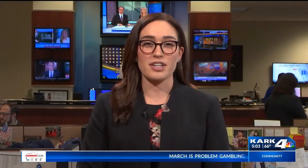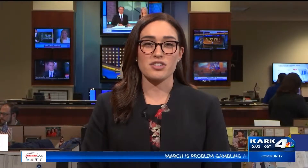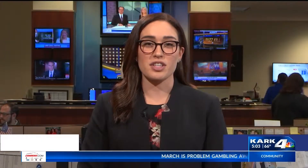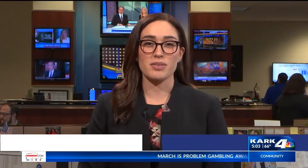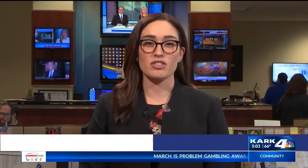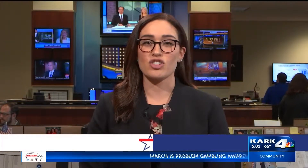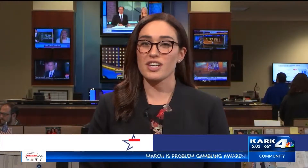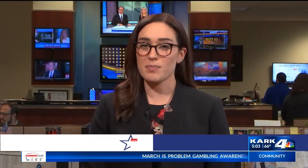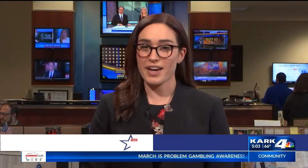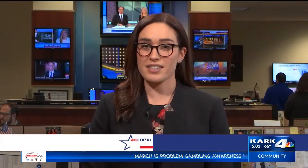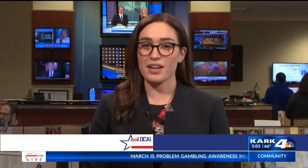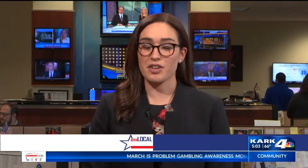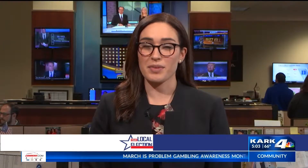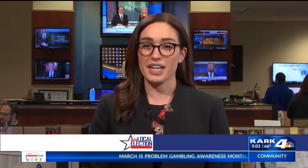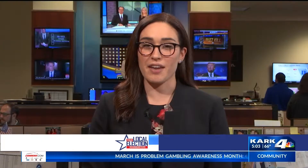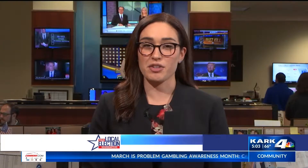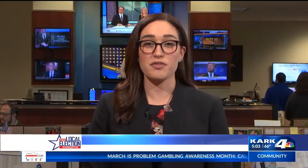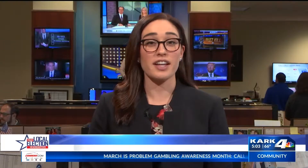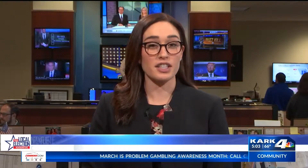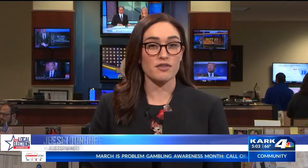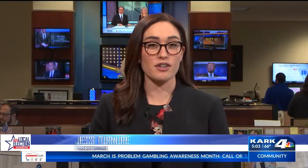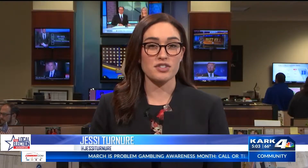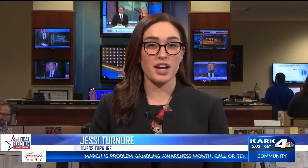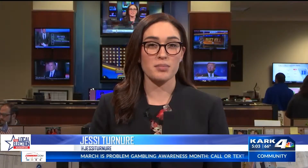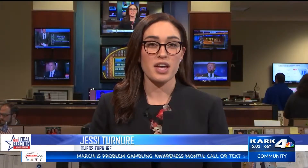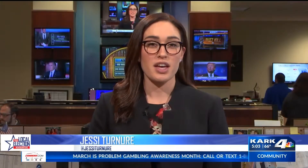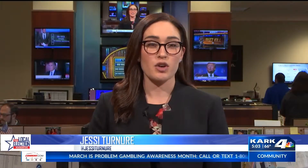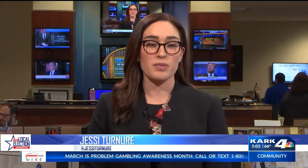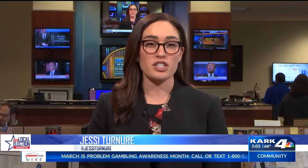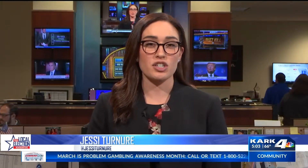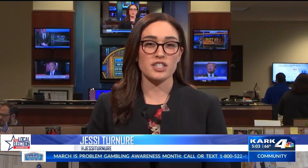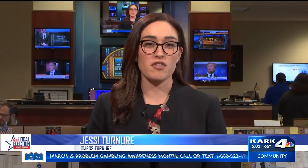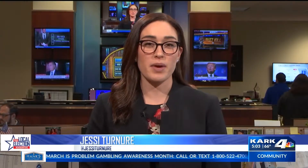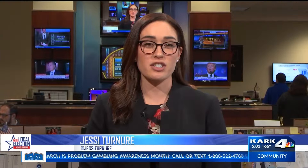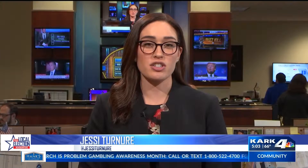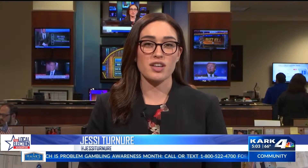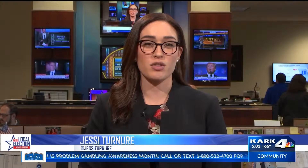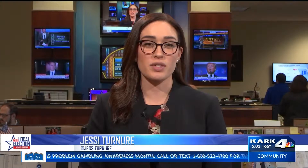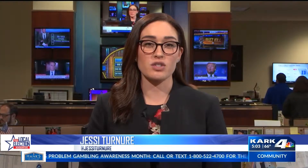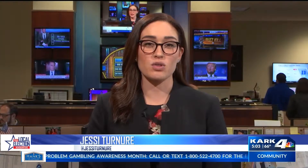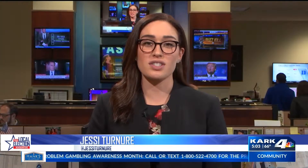((JESSI)) THE BILL JUST PASSED OUT OF COMMITTEE... AFTER FAILING THE FIRST TIME. IT